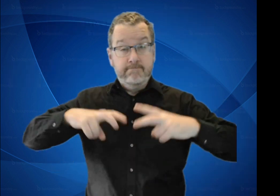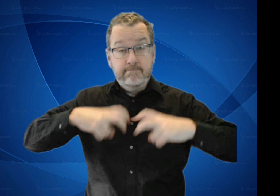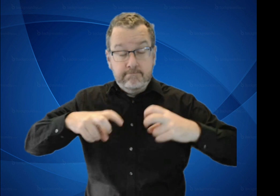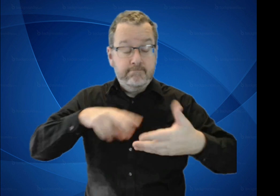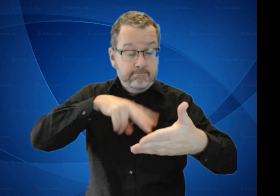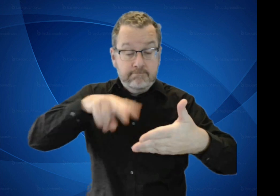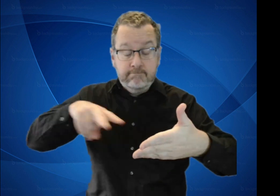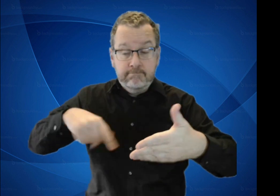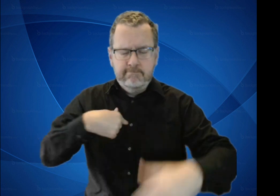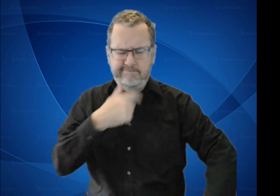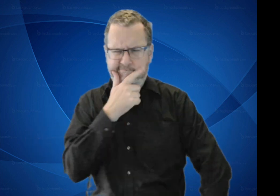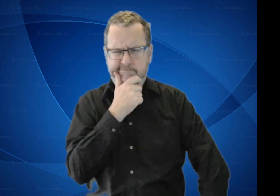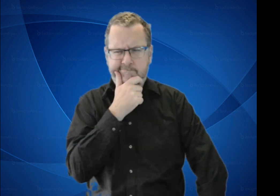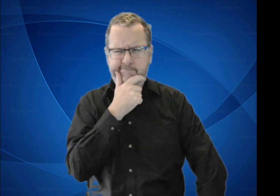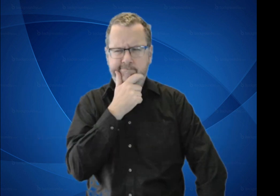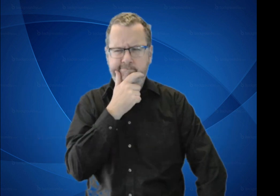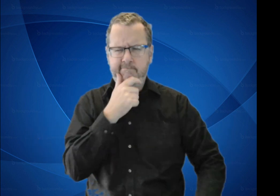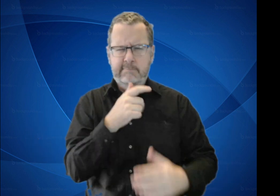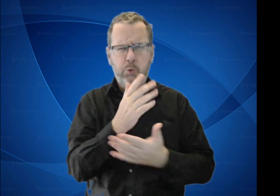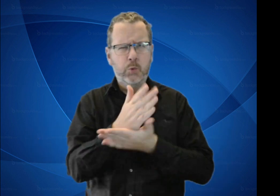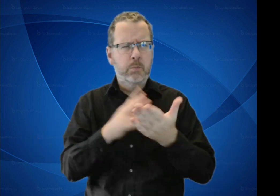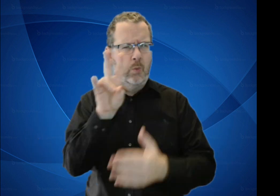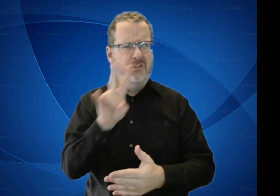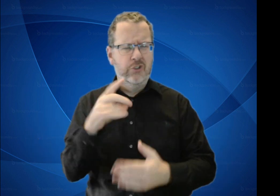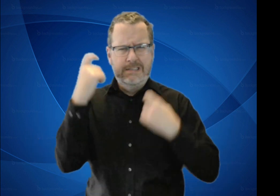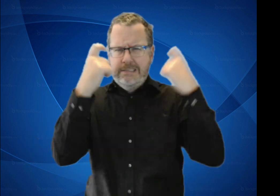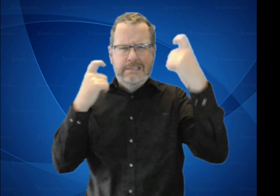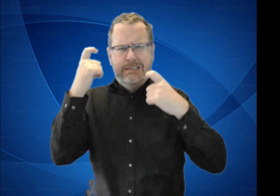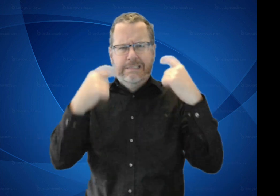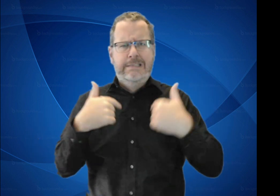This story, to me, raises a few questions.